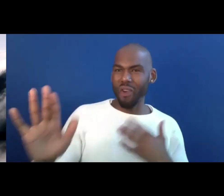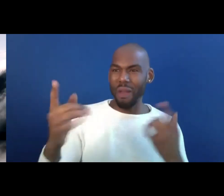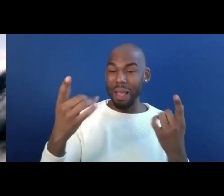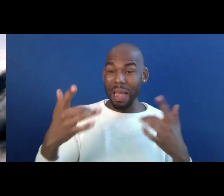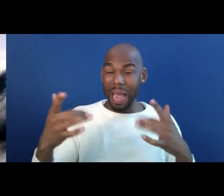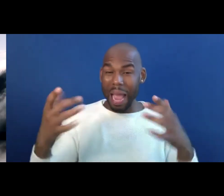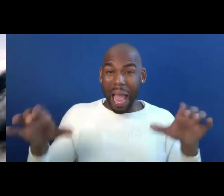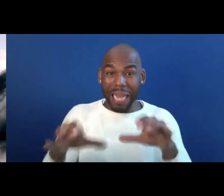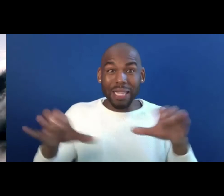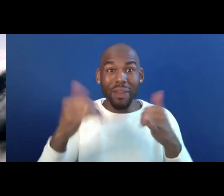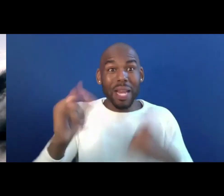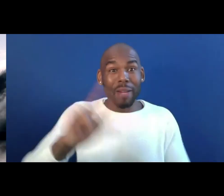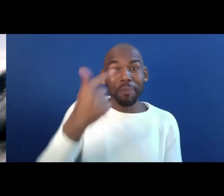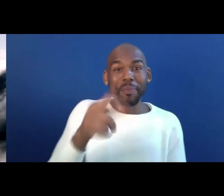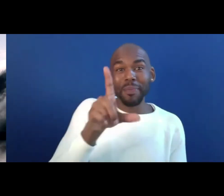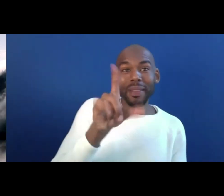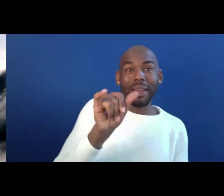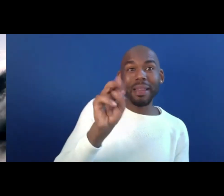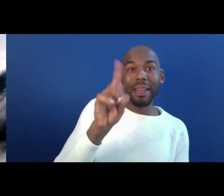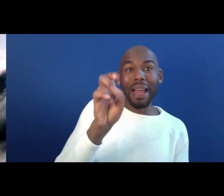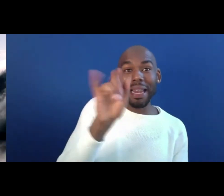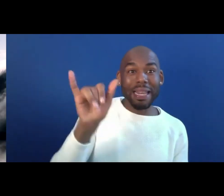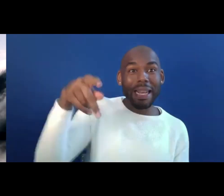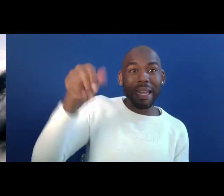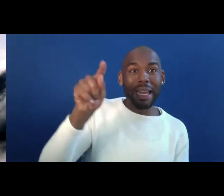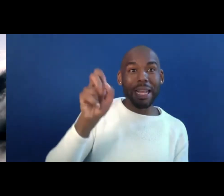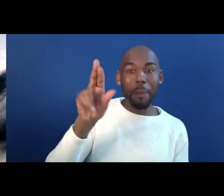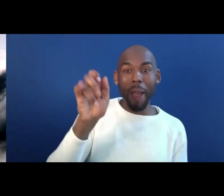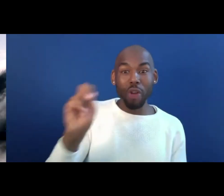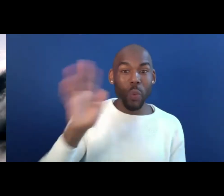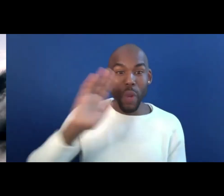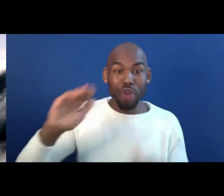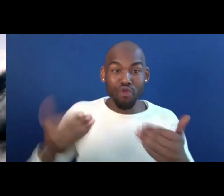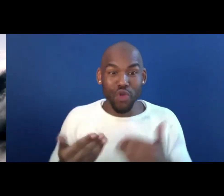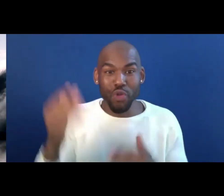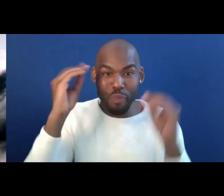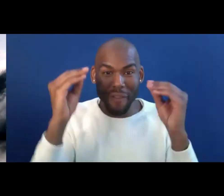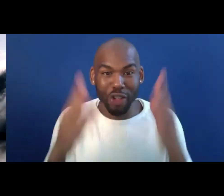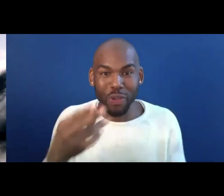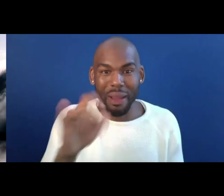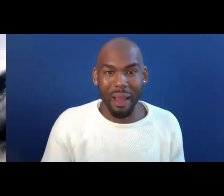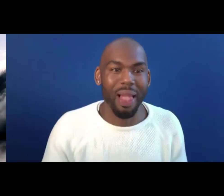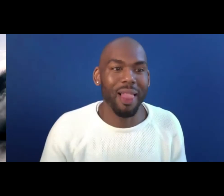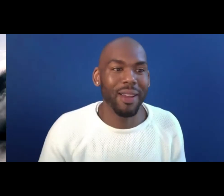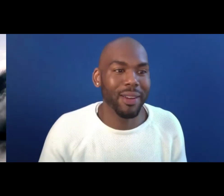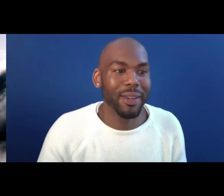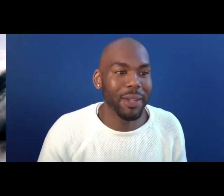Lindsey Patterson who will formally introduce Professor Hill. Thank you.